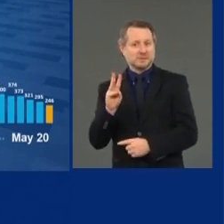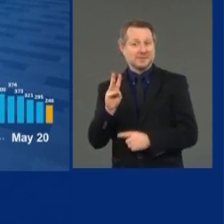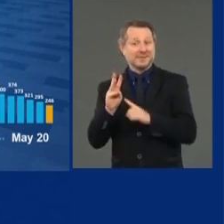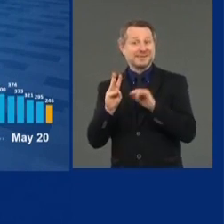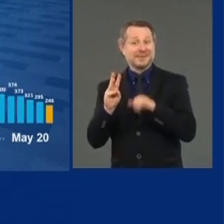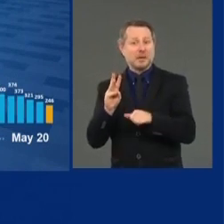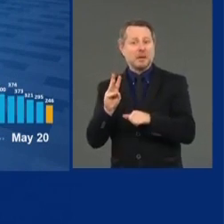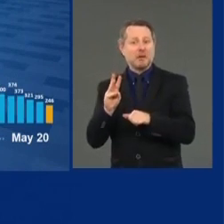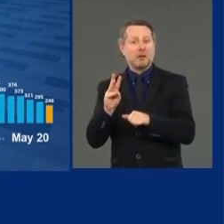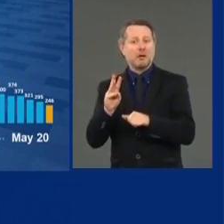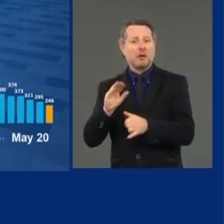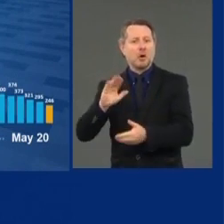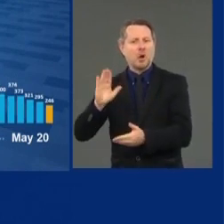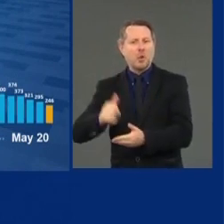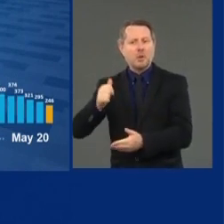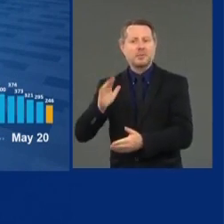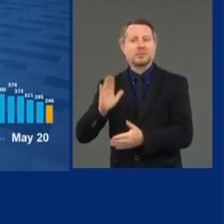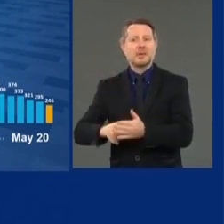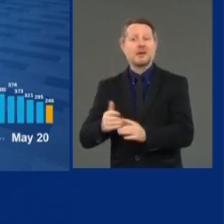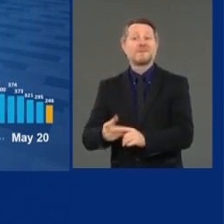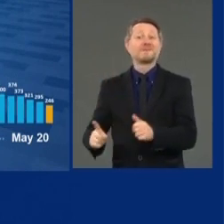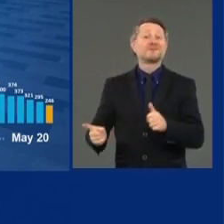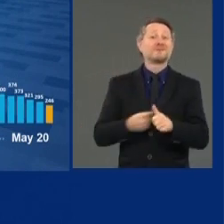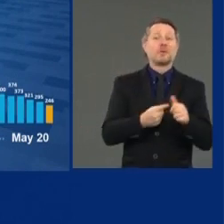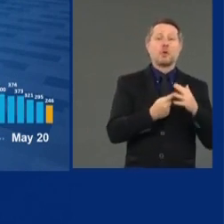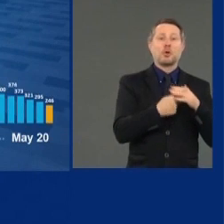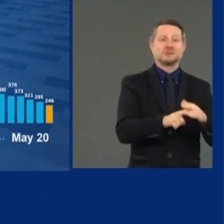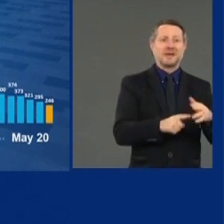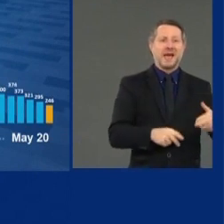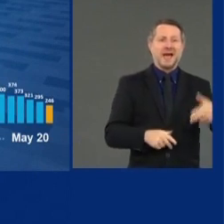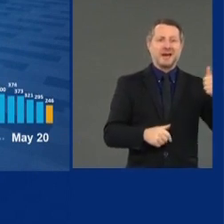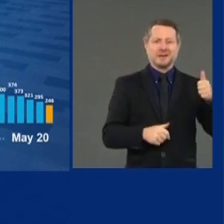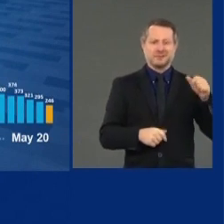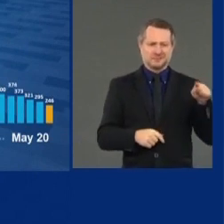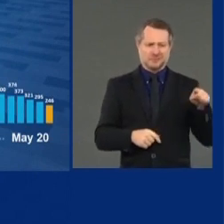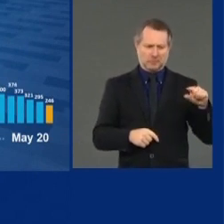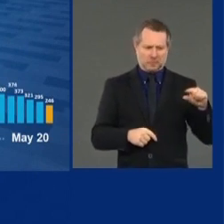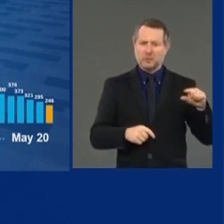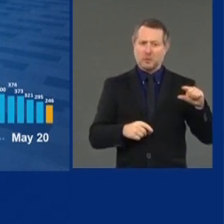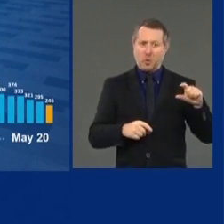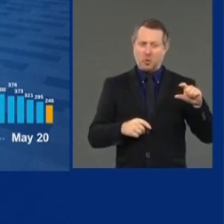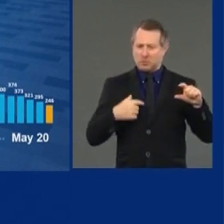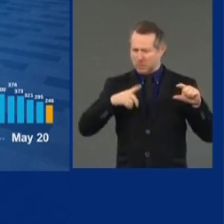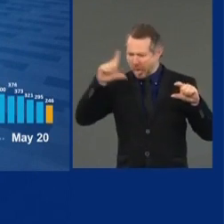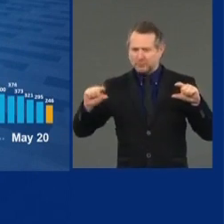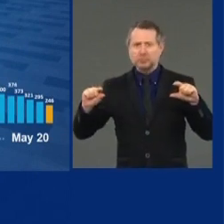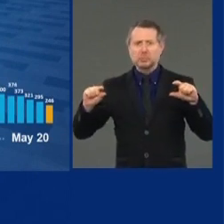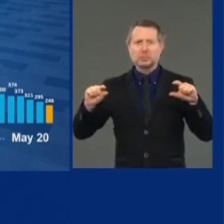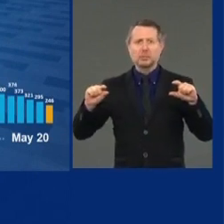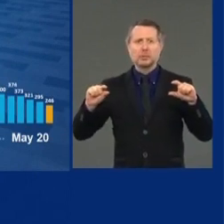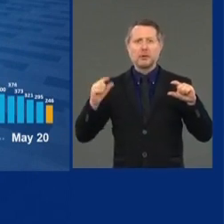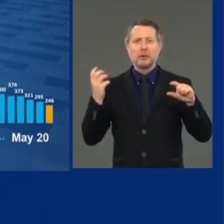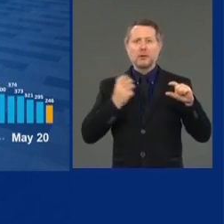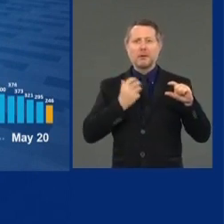WHICH IS ACTUALLY LOWER THAN WE